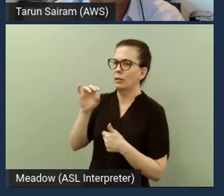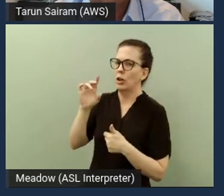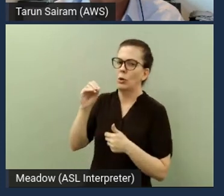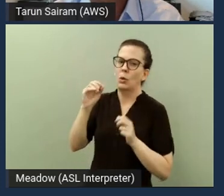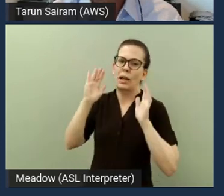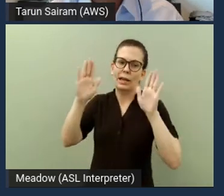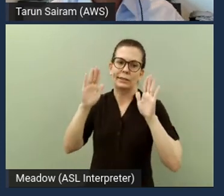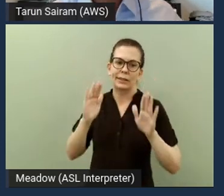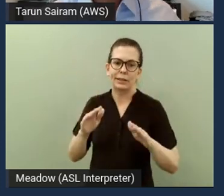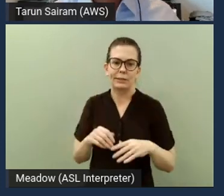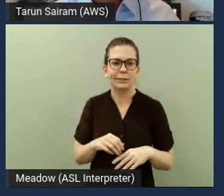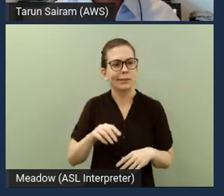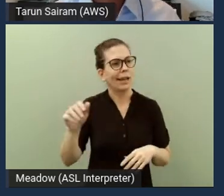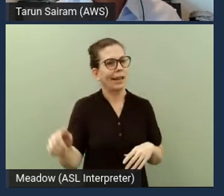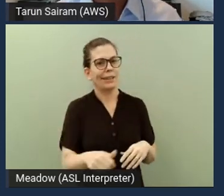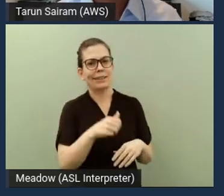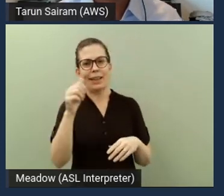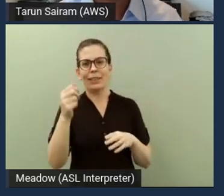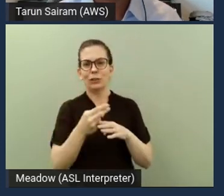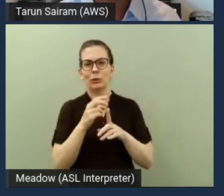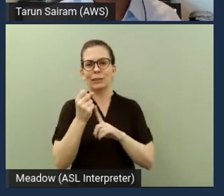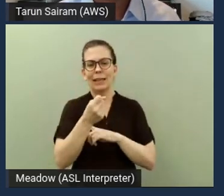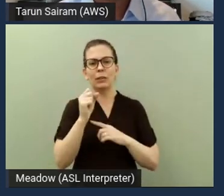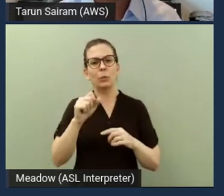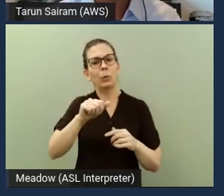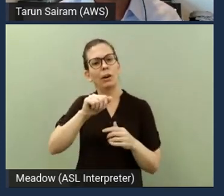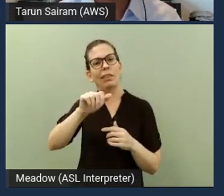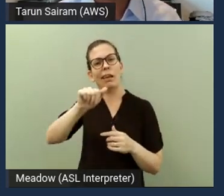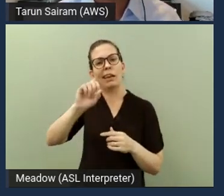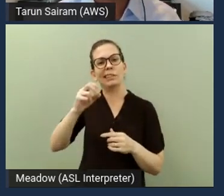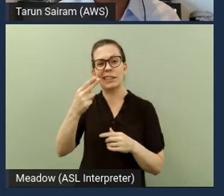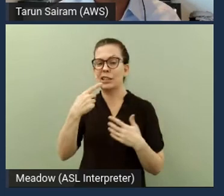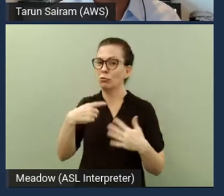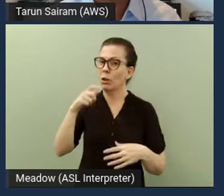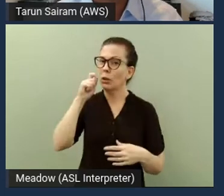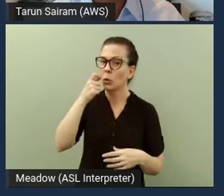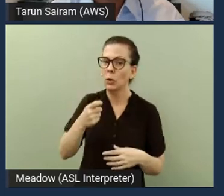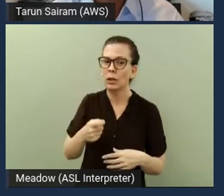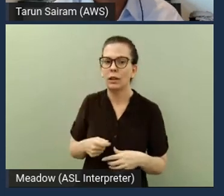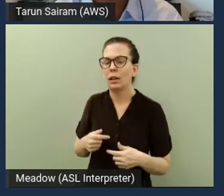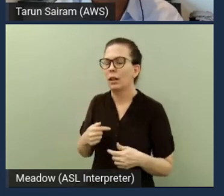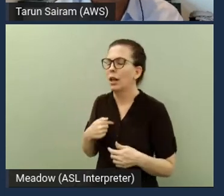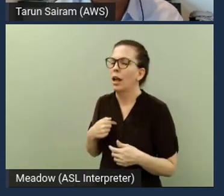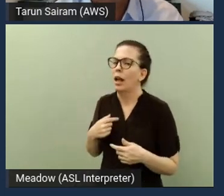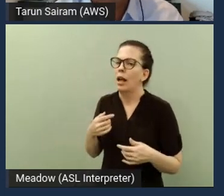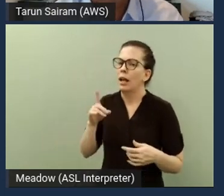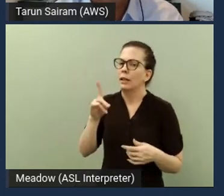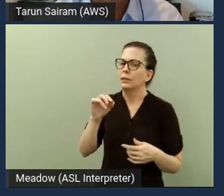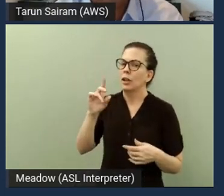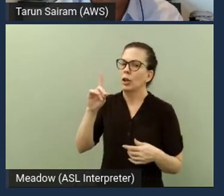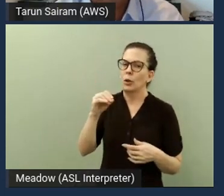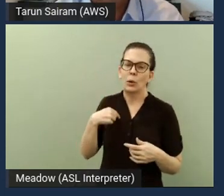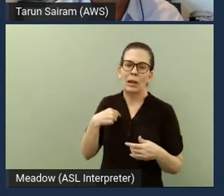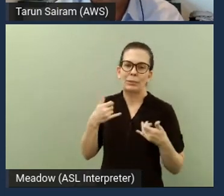Another use case where asynchronous is pretty cool. I am still not cool with the synchronous,